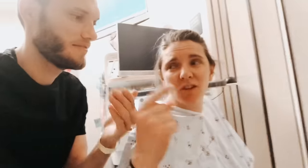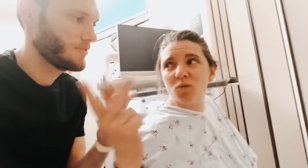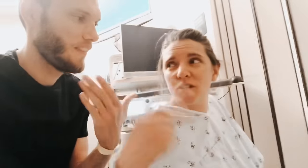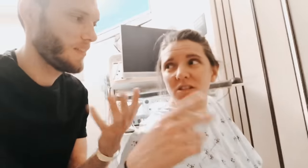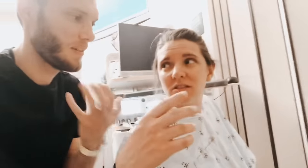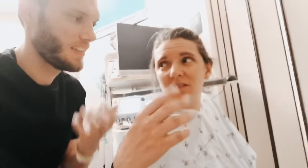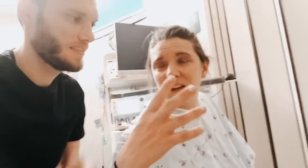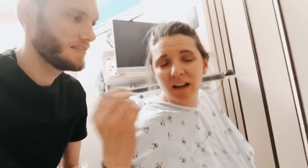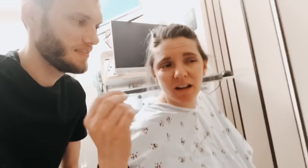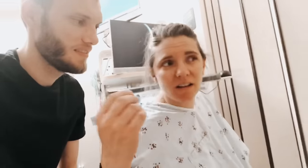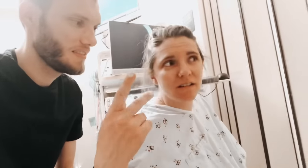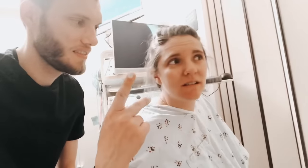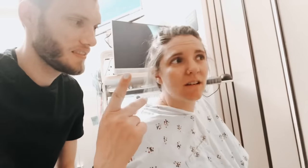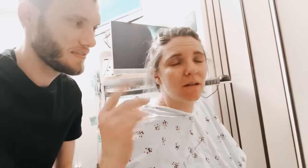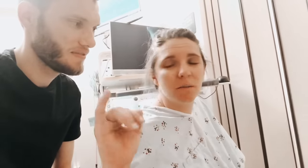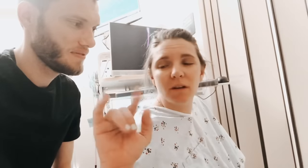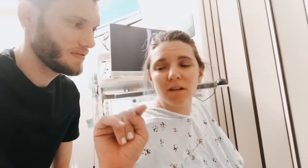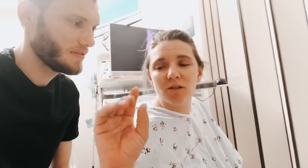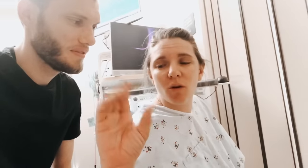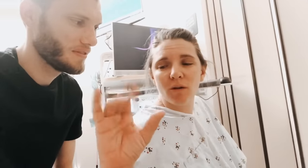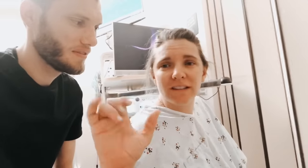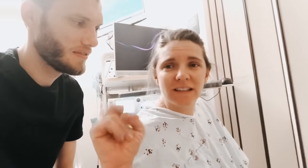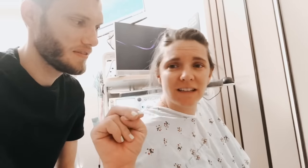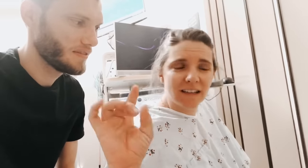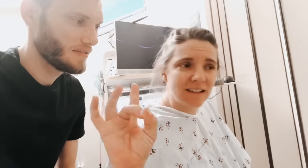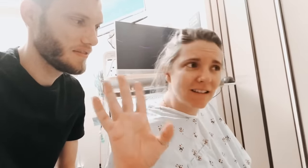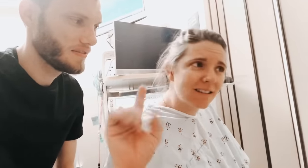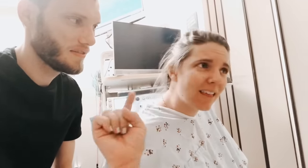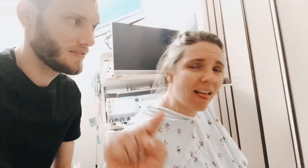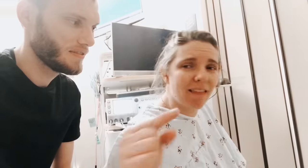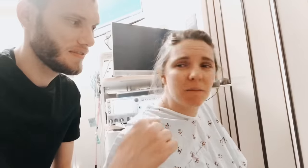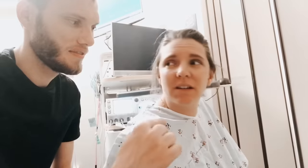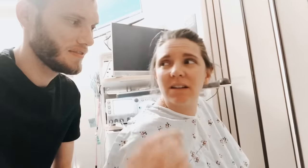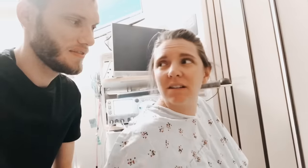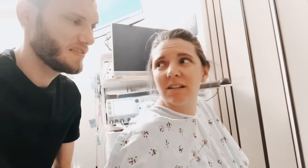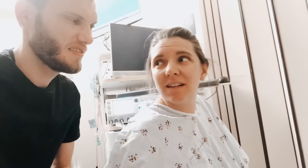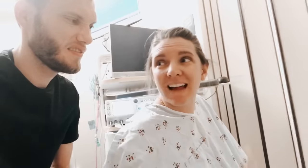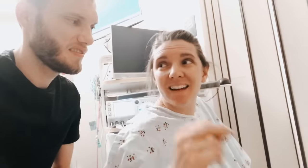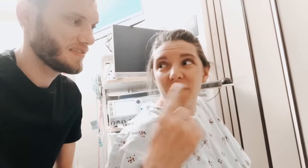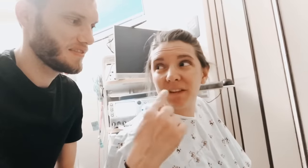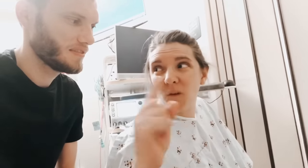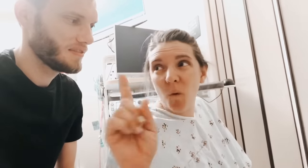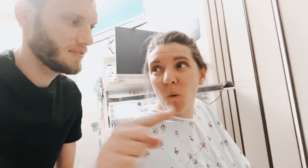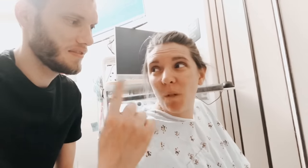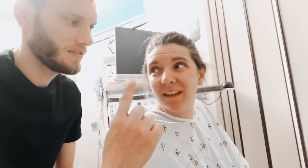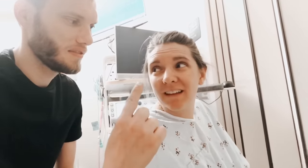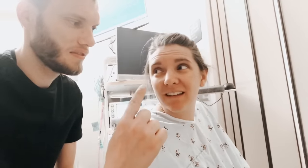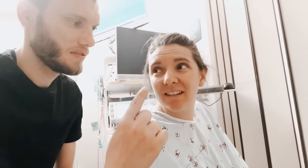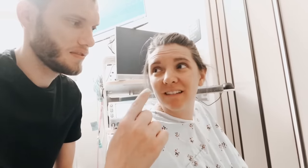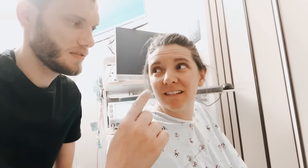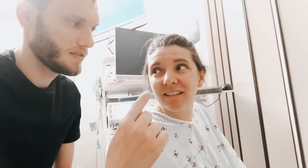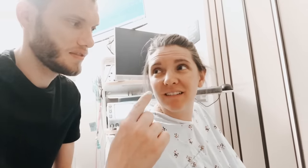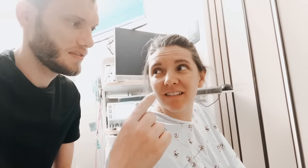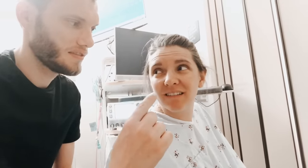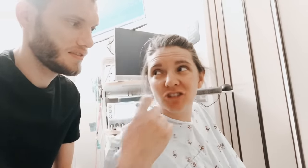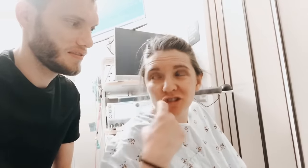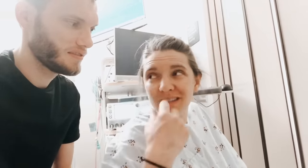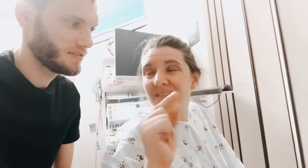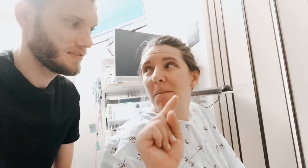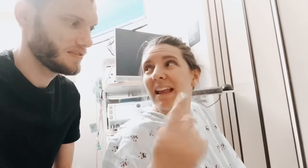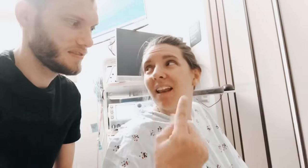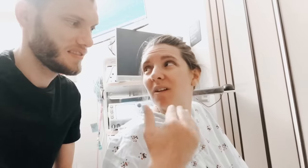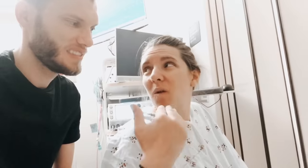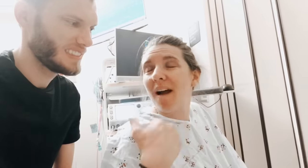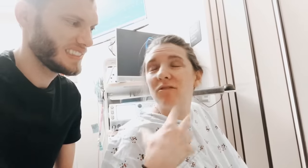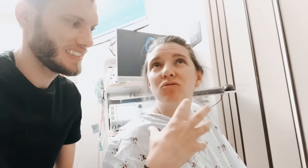The contractions are getting worse, Pitocin is killing me. It's only just beginning you know...